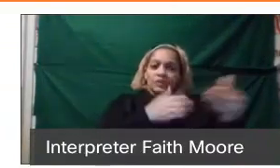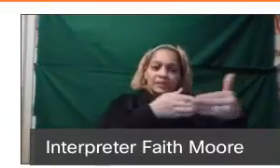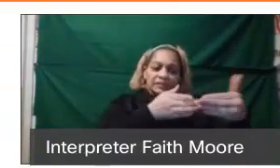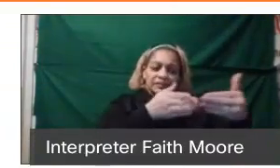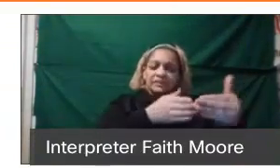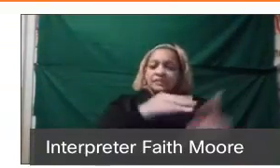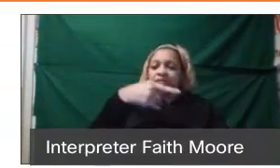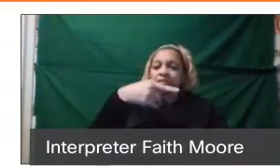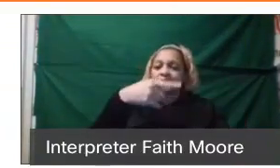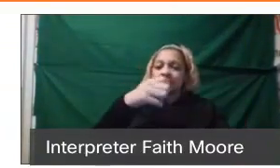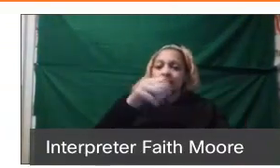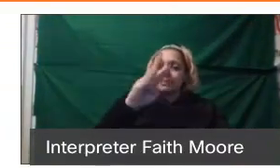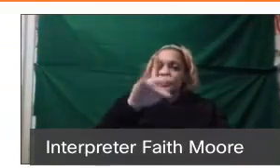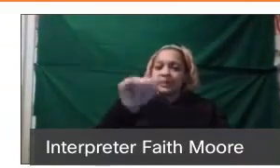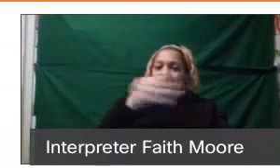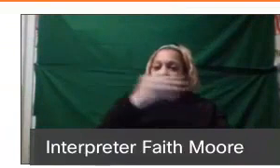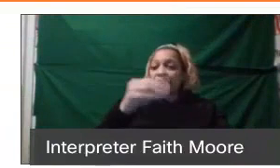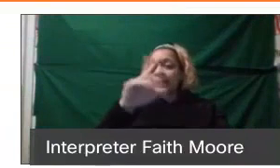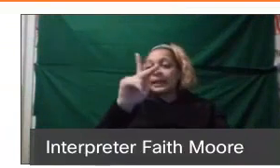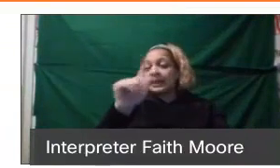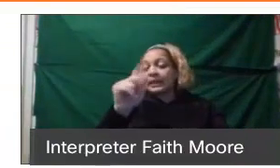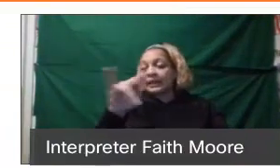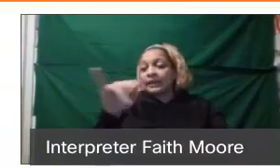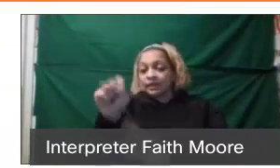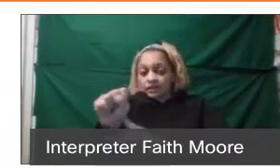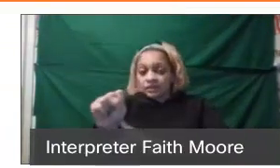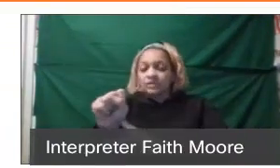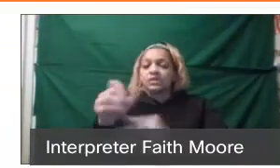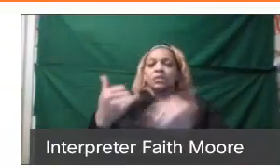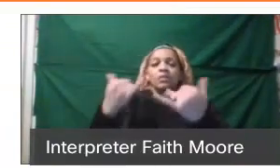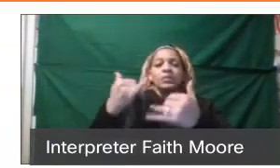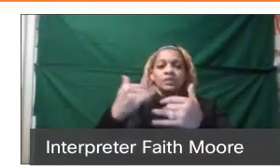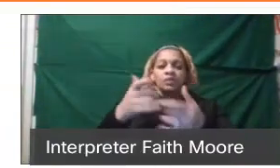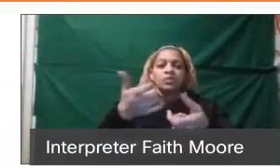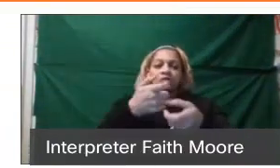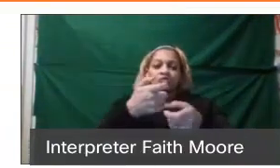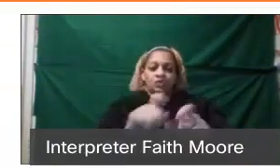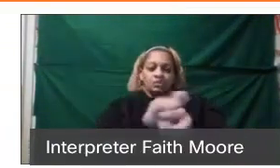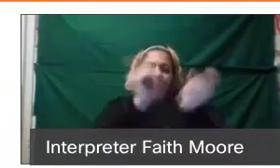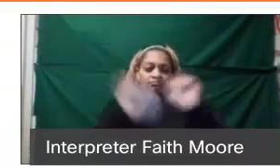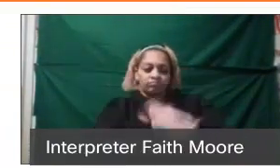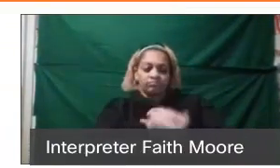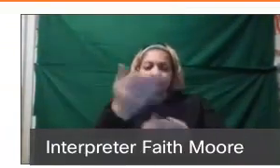That is currently evaluating changes. The attorney movement's at 711 separately.